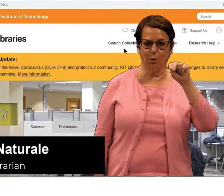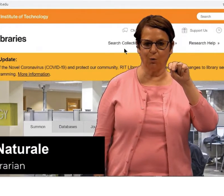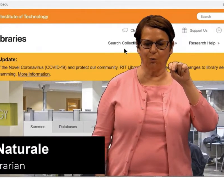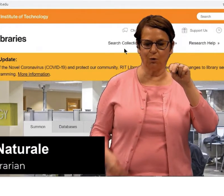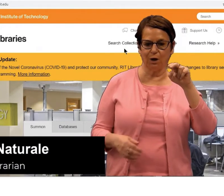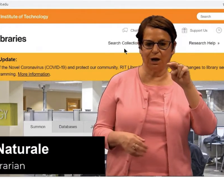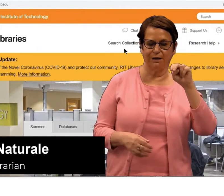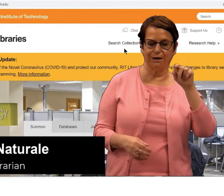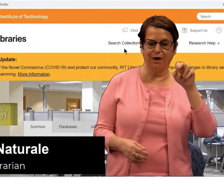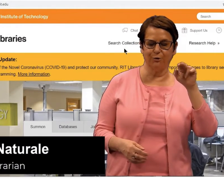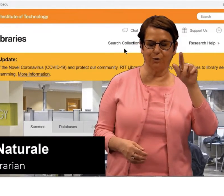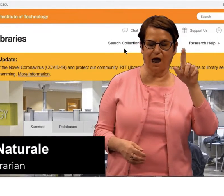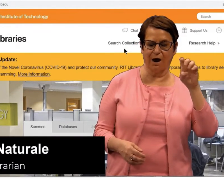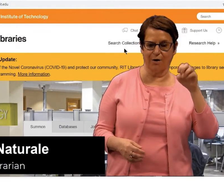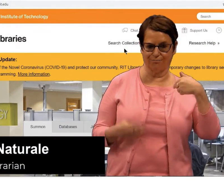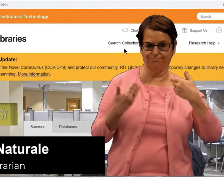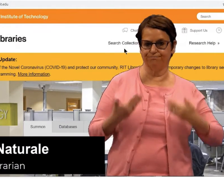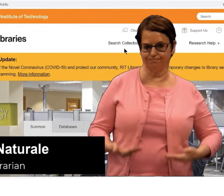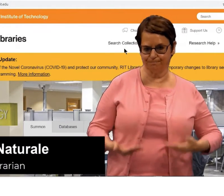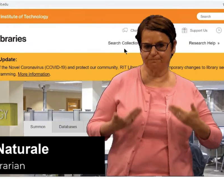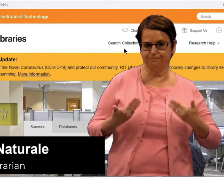Hi, I'm Joan Naturale.